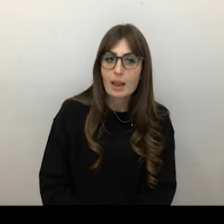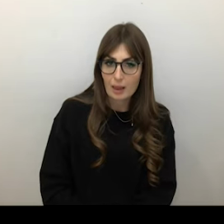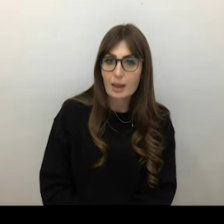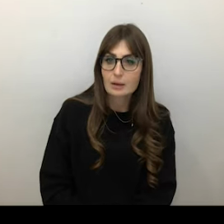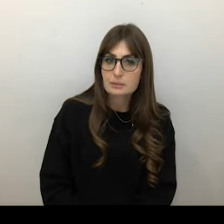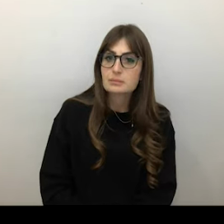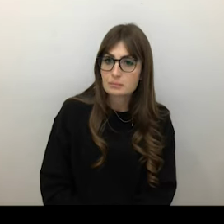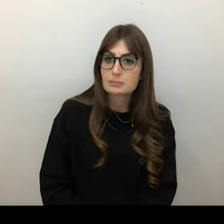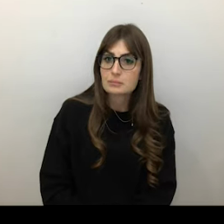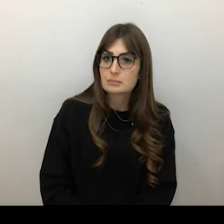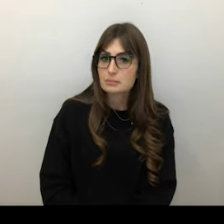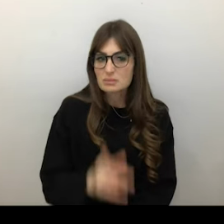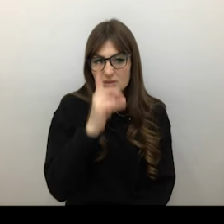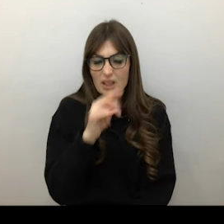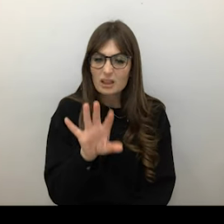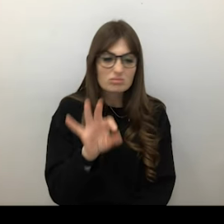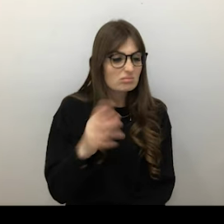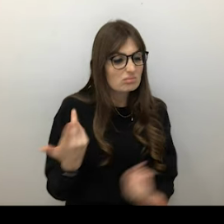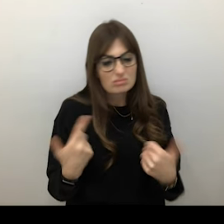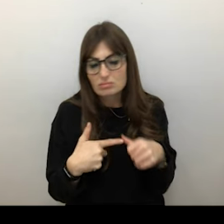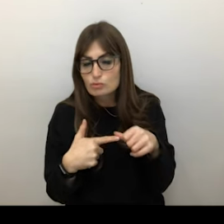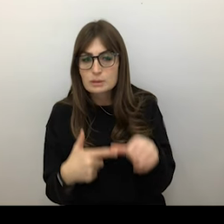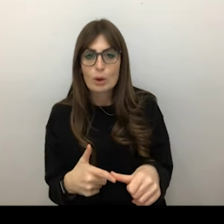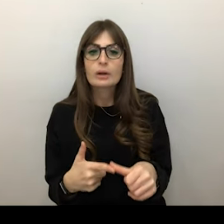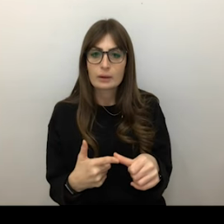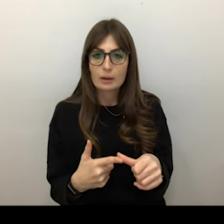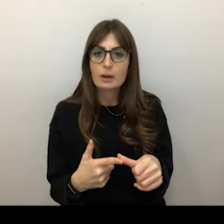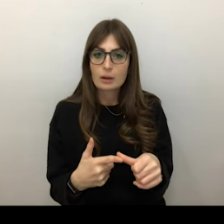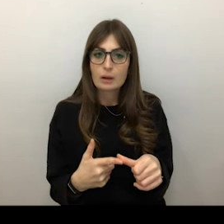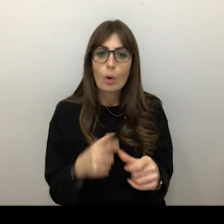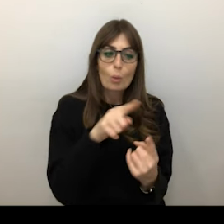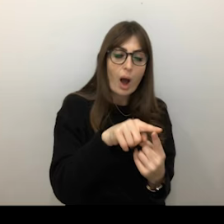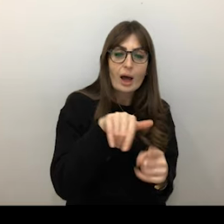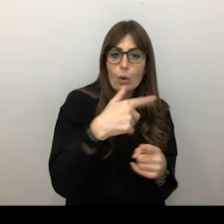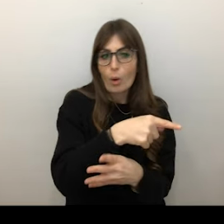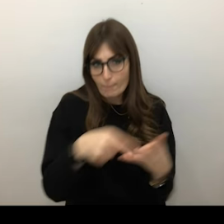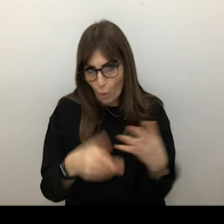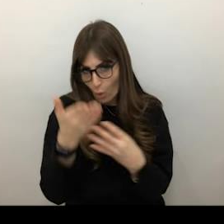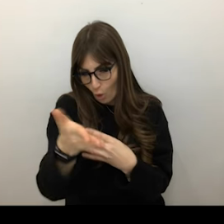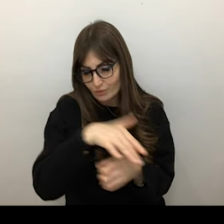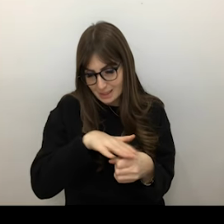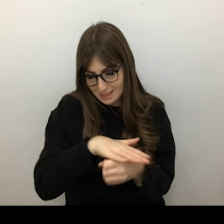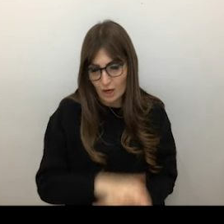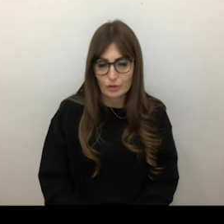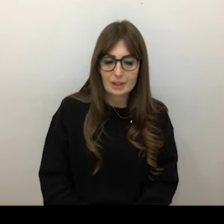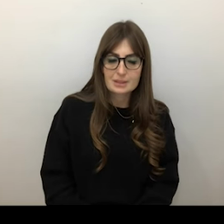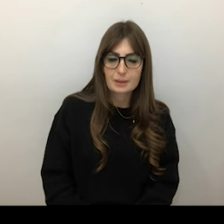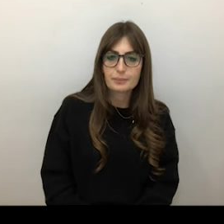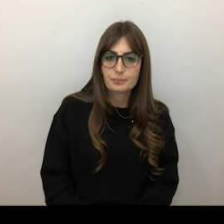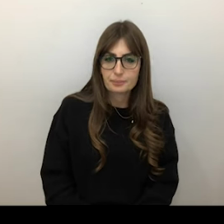And this is where applicants can choose to respond to one or more of the following areas of audience impact.